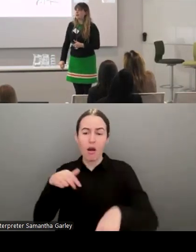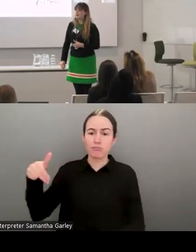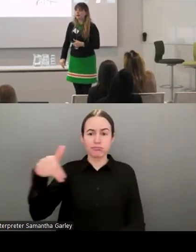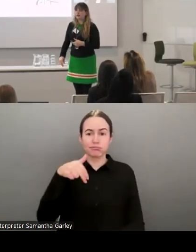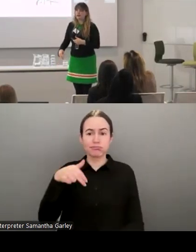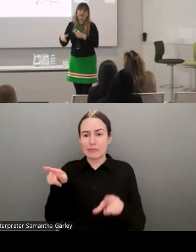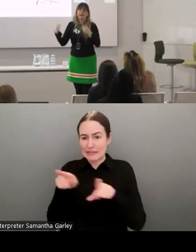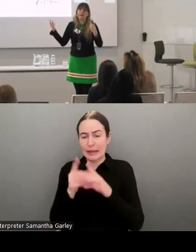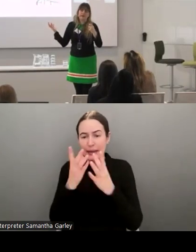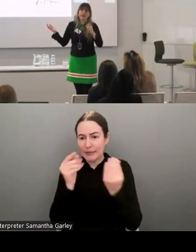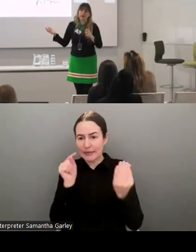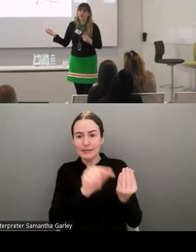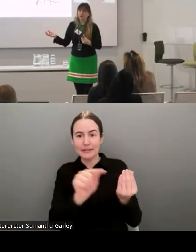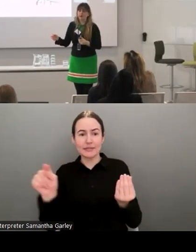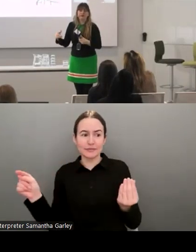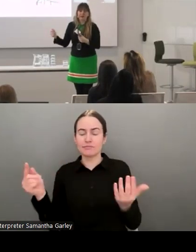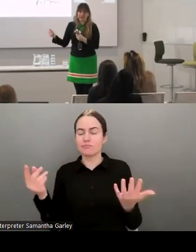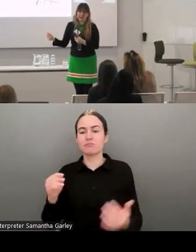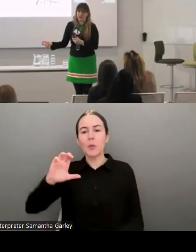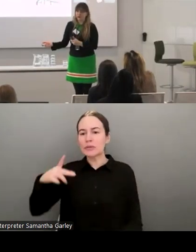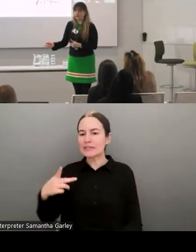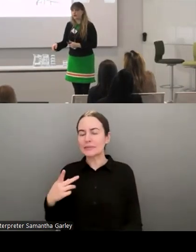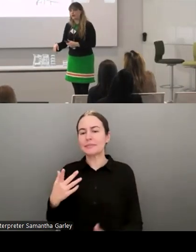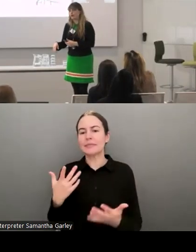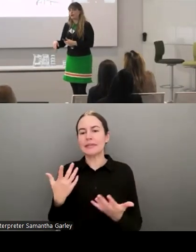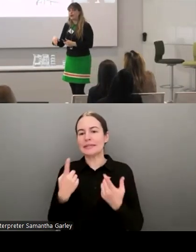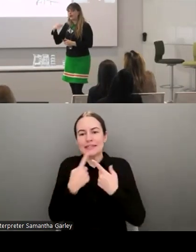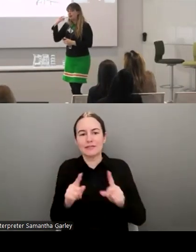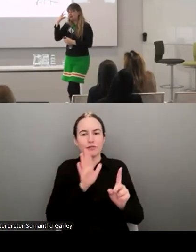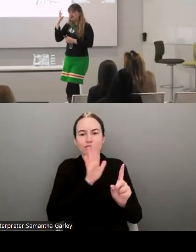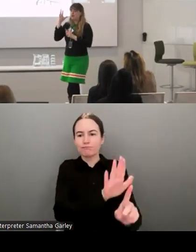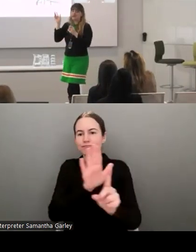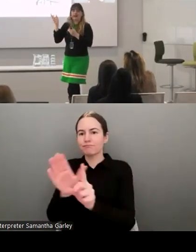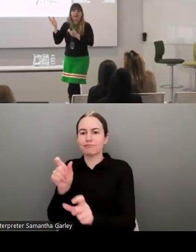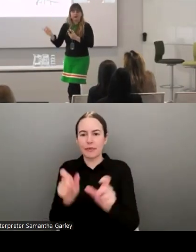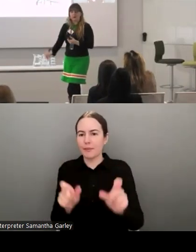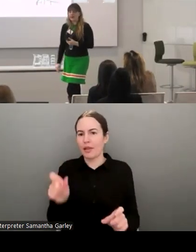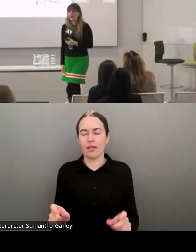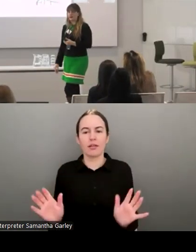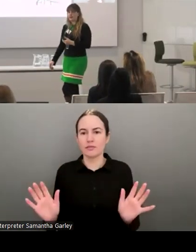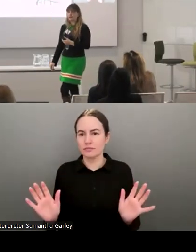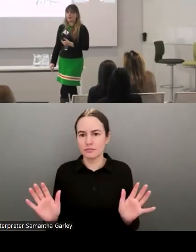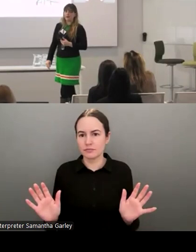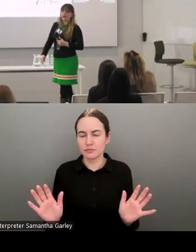But cerebral palsy can come to terms in many, many different ways. So you can also call it the brain damage from,